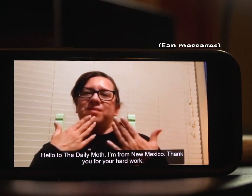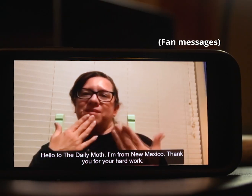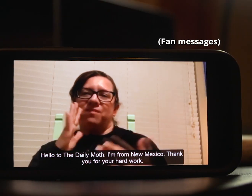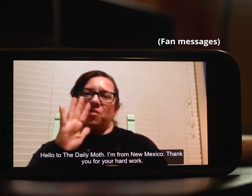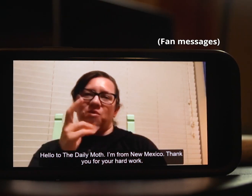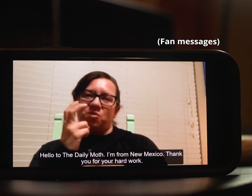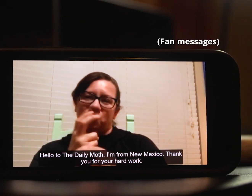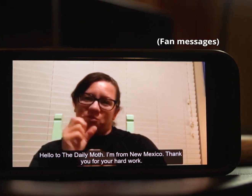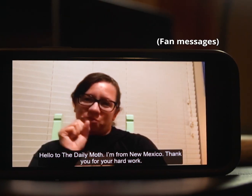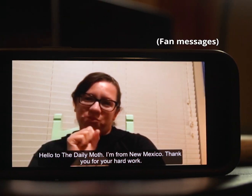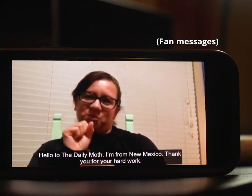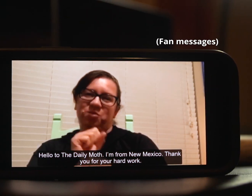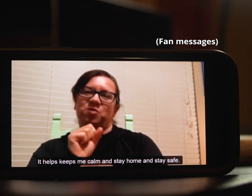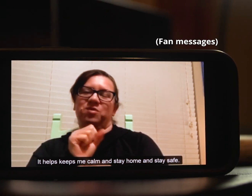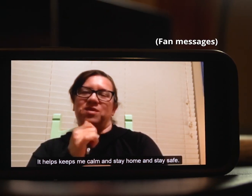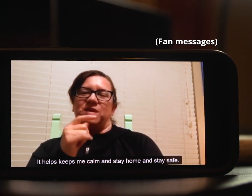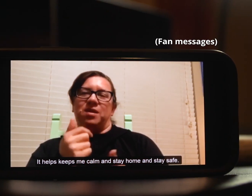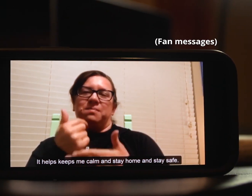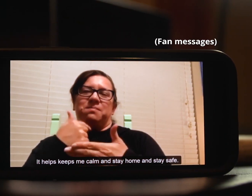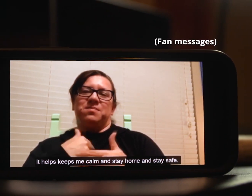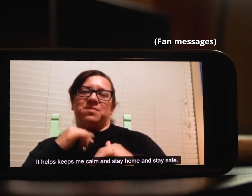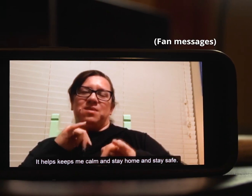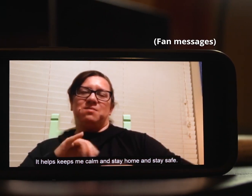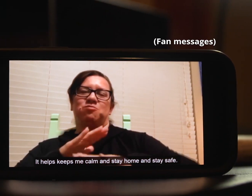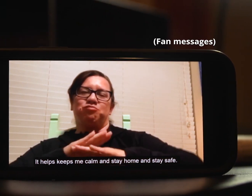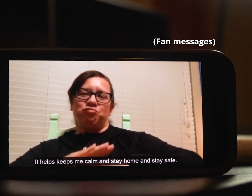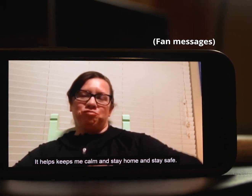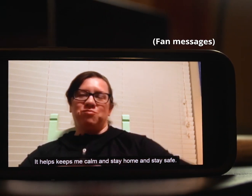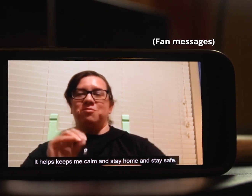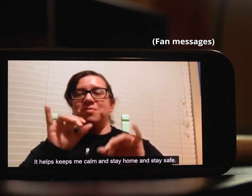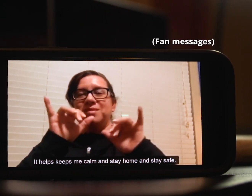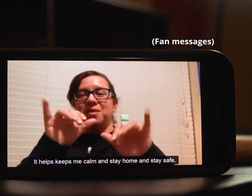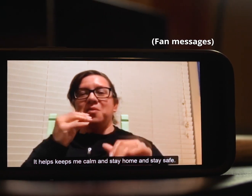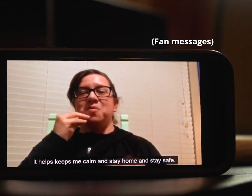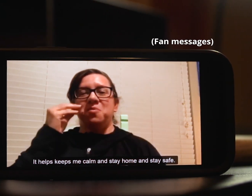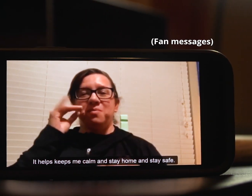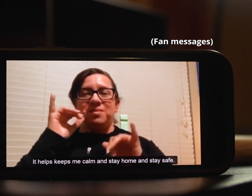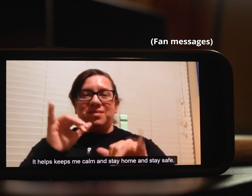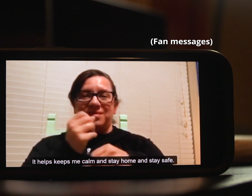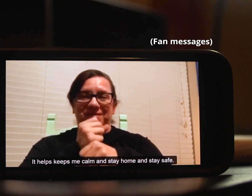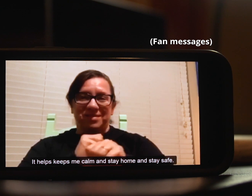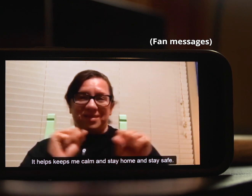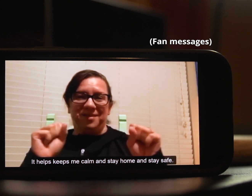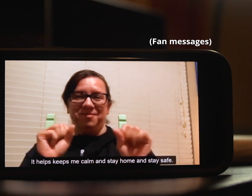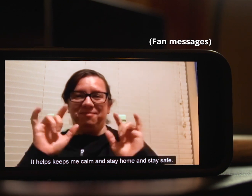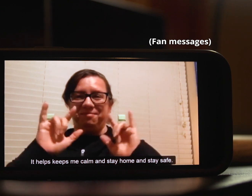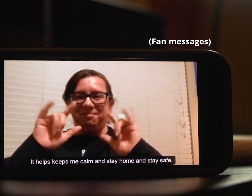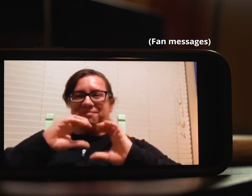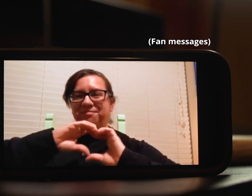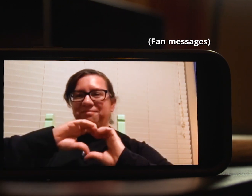"Thank you for your hard work. It helps keep me calm and stay at home and stay safe."